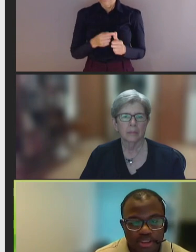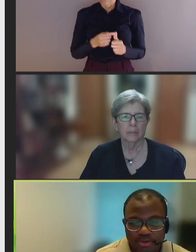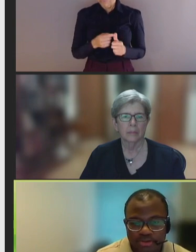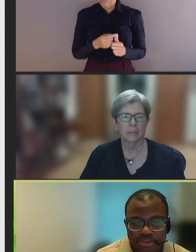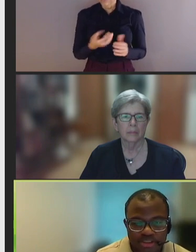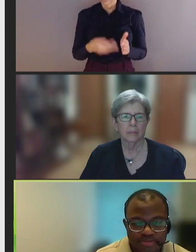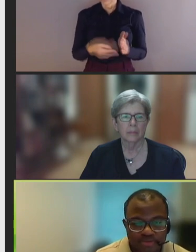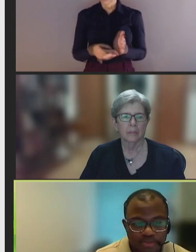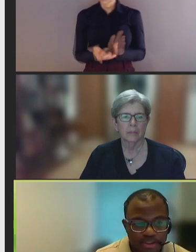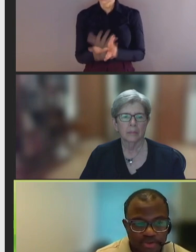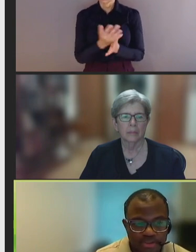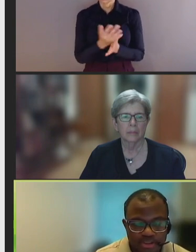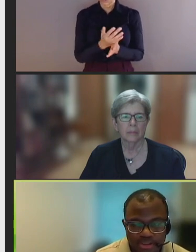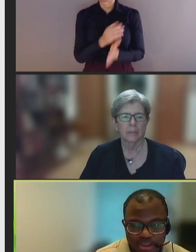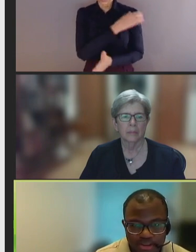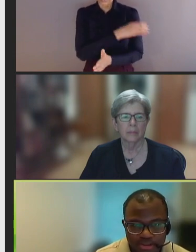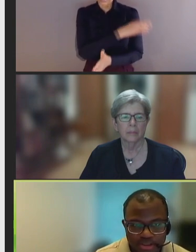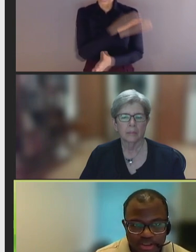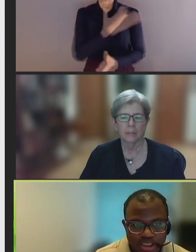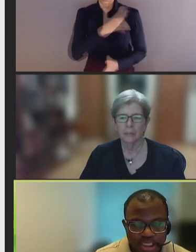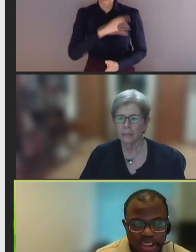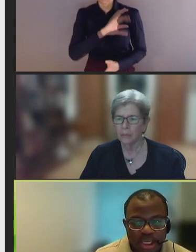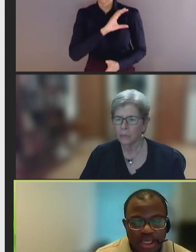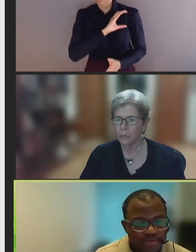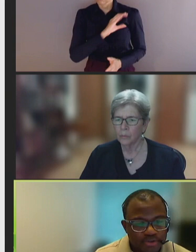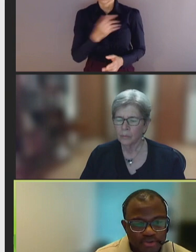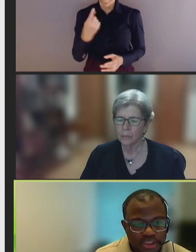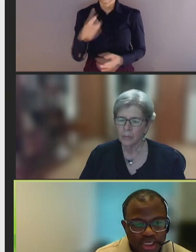characteristics of tuberculosis disease. And after doing that,